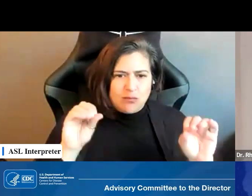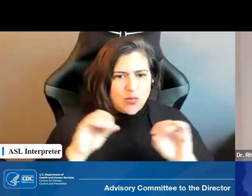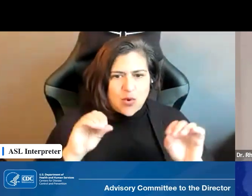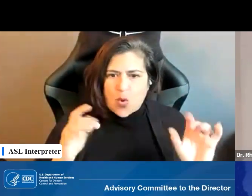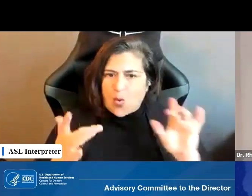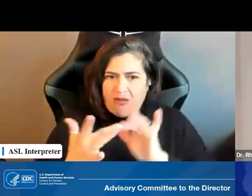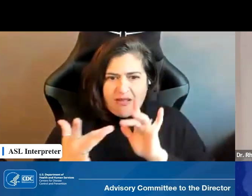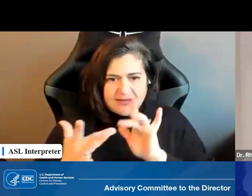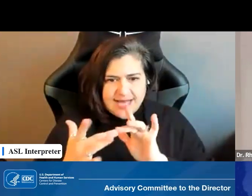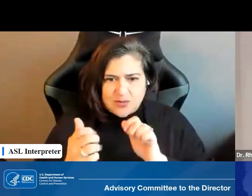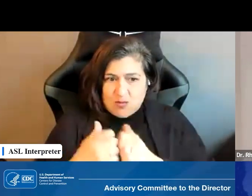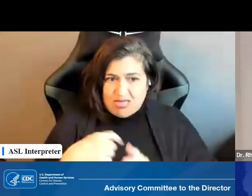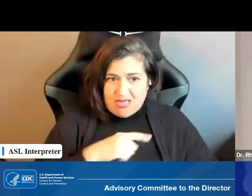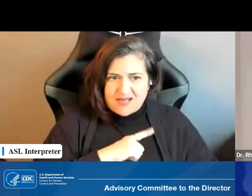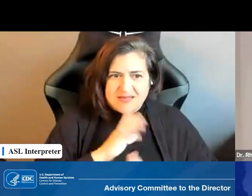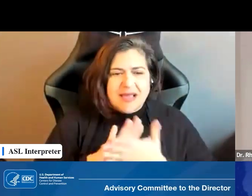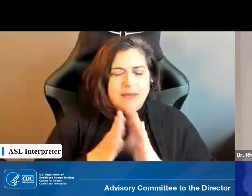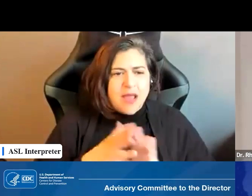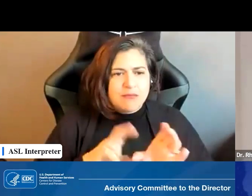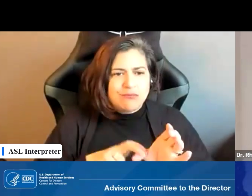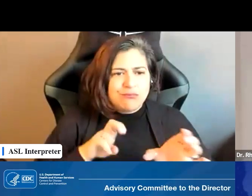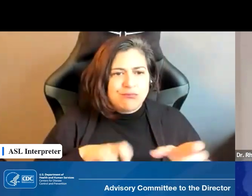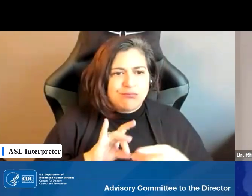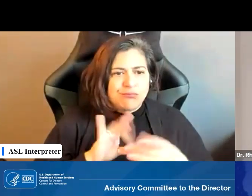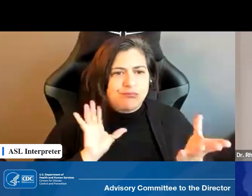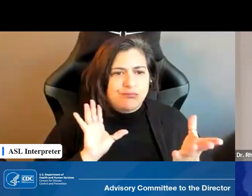they kind of disengaged and we had to pull them back in.